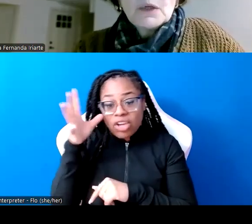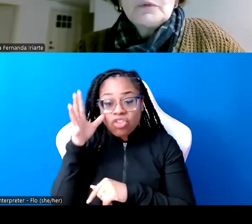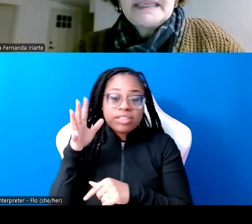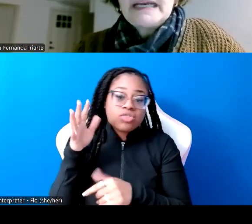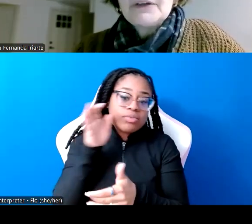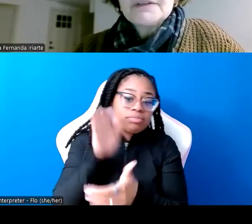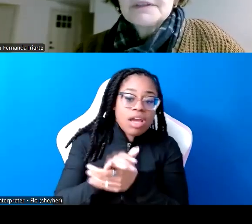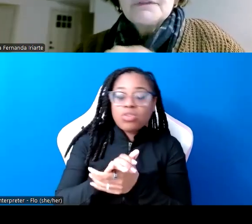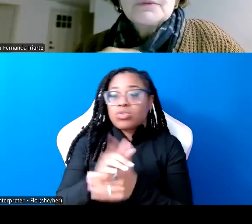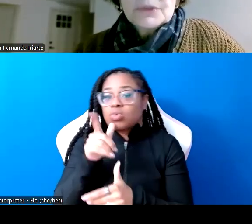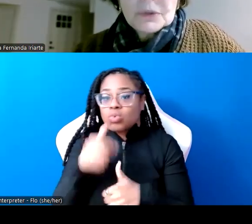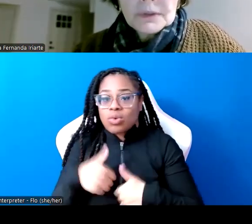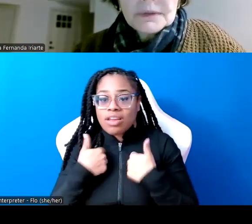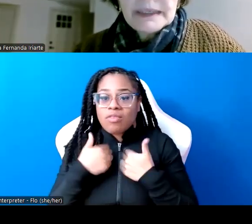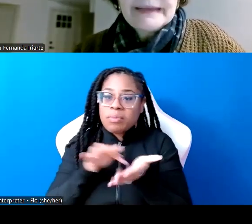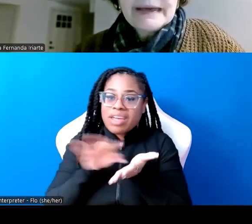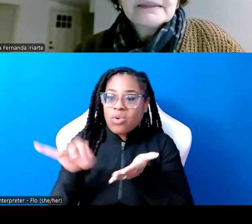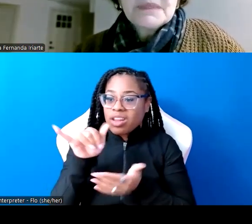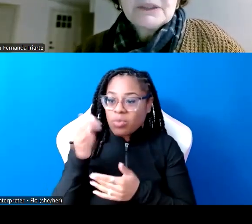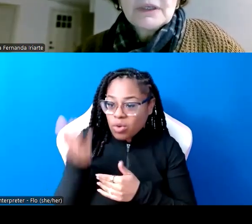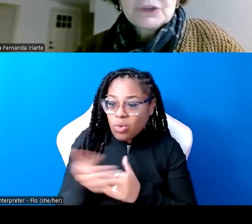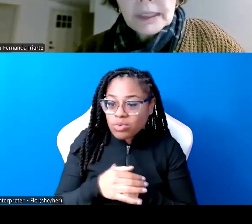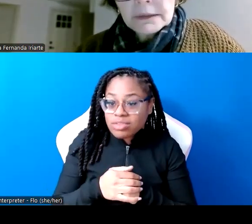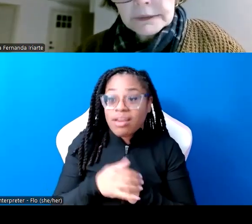will be counted as if they were yours, and that can make a child